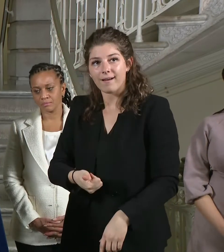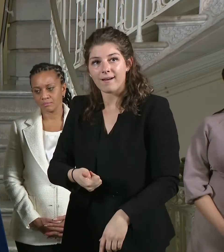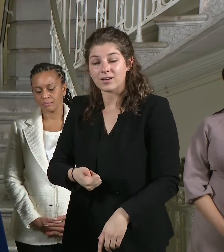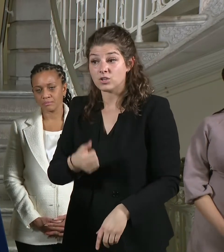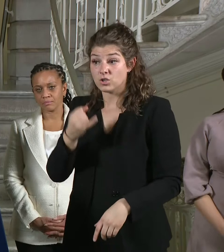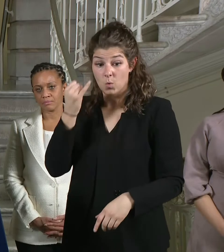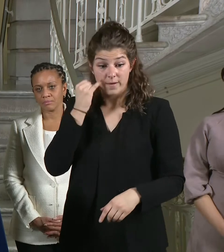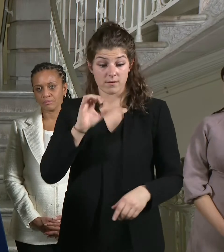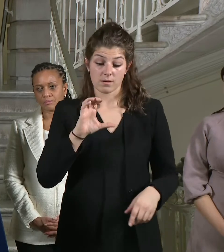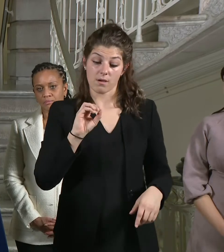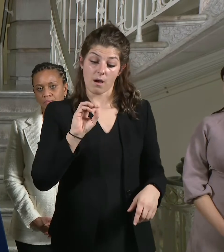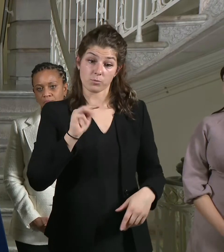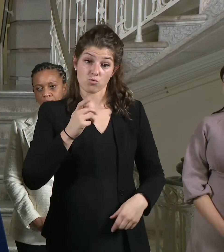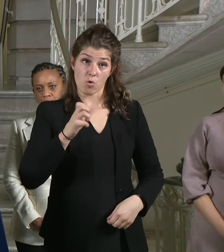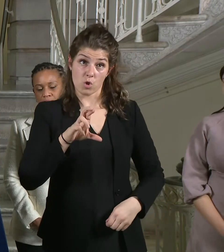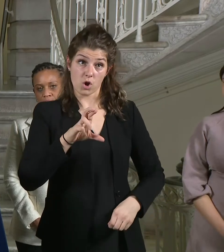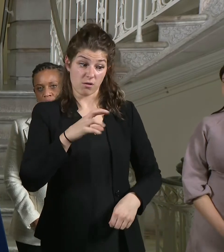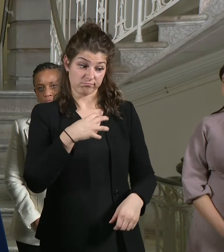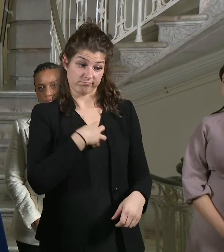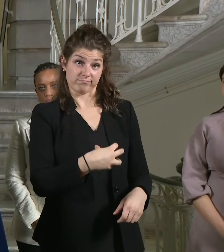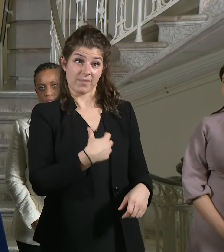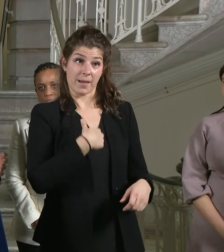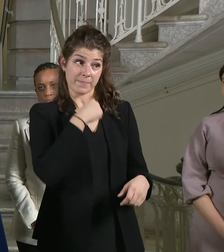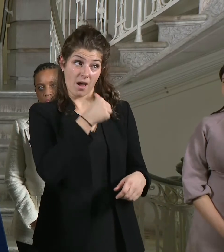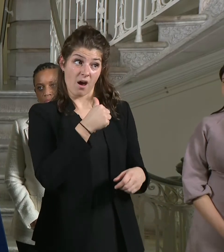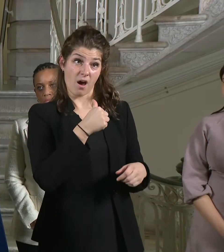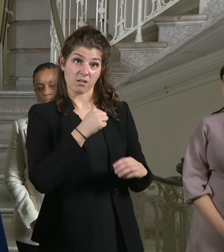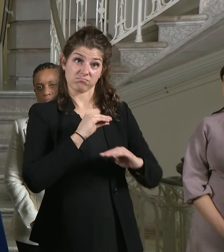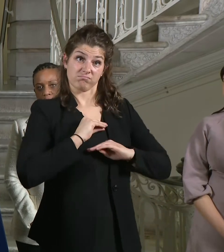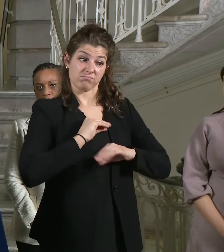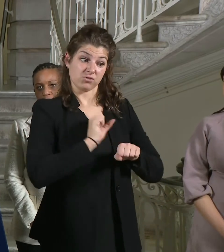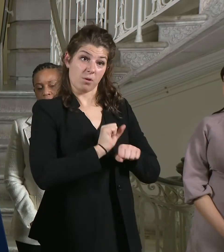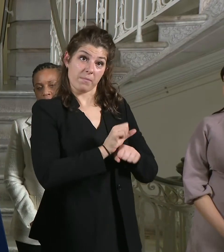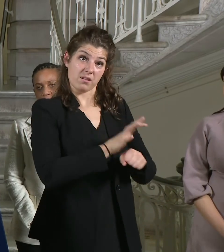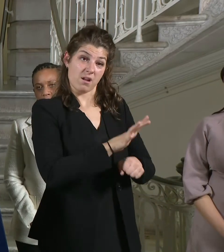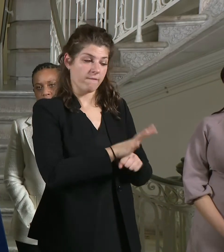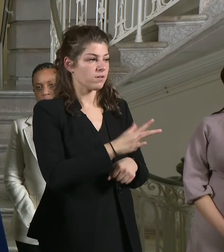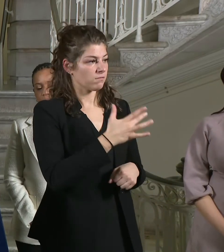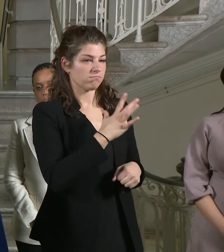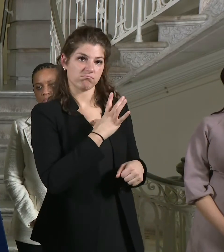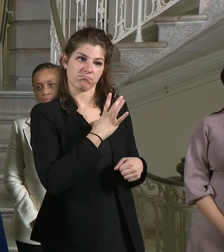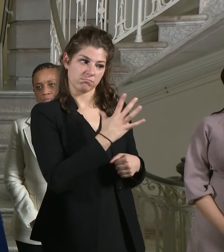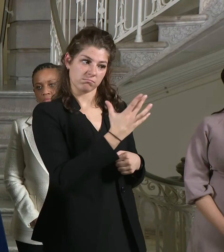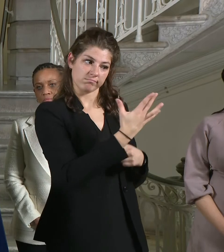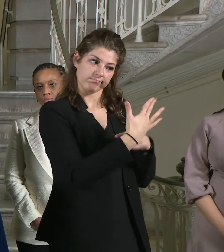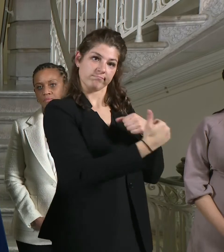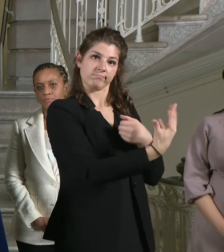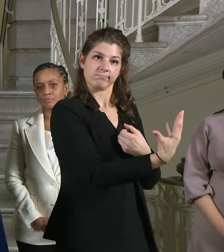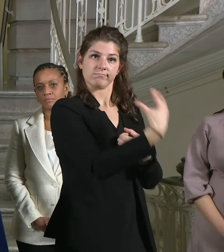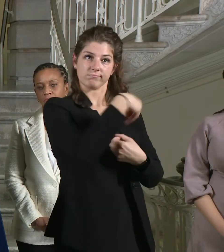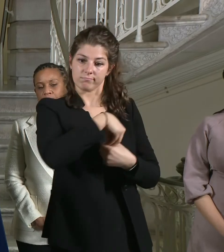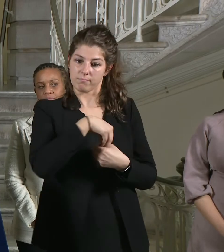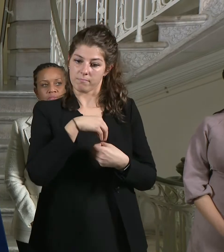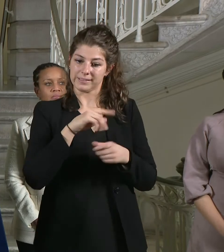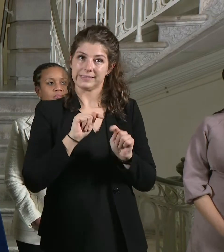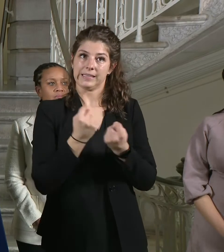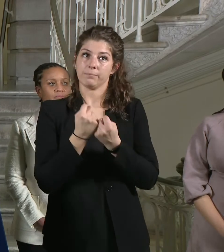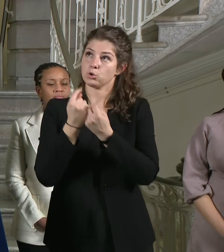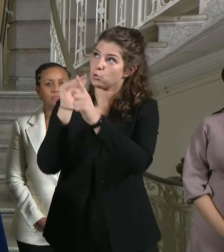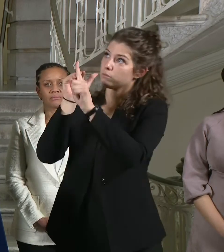YORK THEY ARE SAYING DON'T DESERVE THIS. THEY BELIEVE THEM NOT DOING A GOOD ENOUGH JOB THEN I